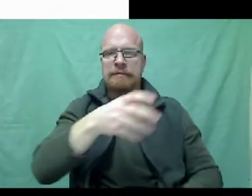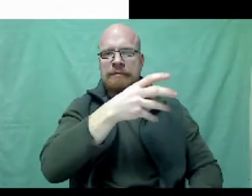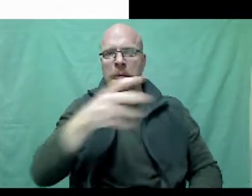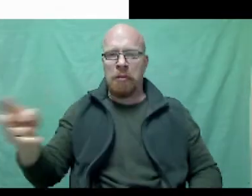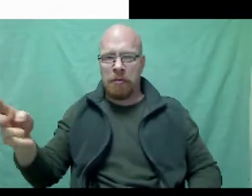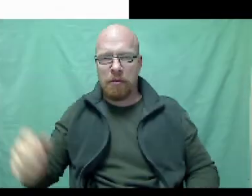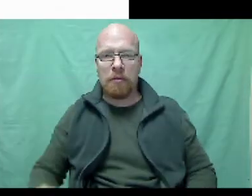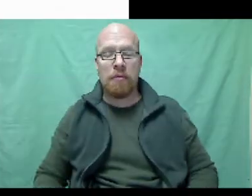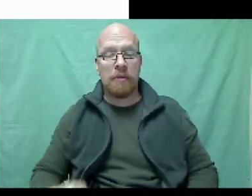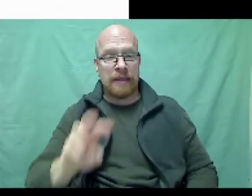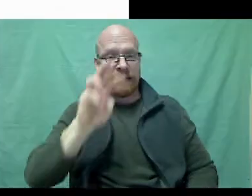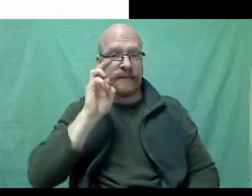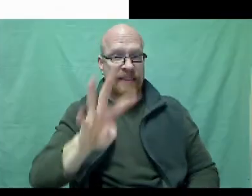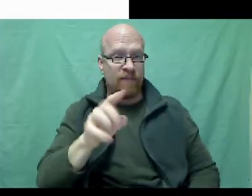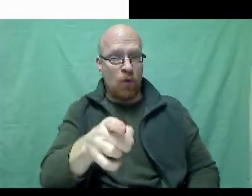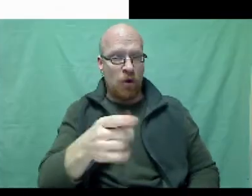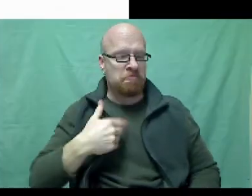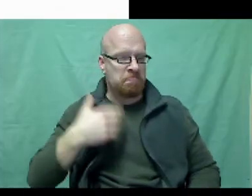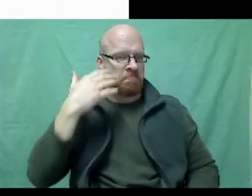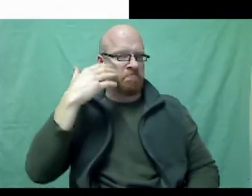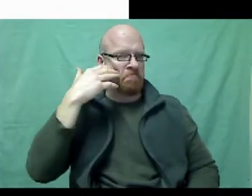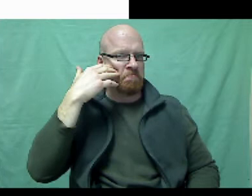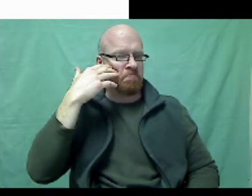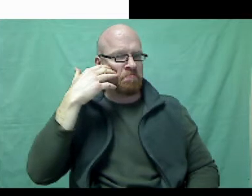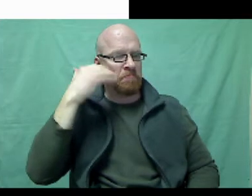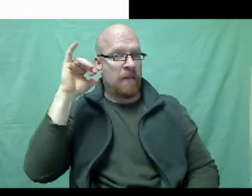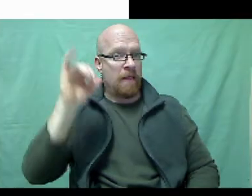So 64. I'm aware that 64 is actually 8 squared.